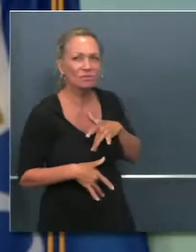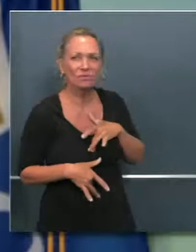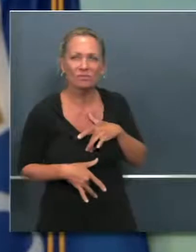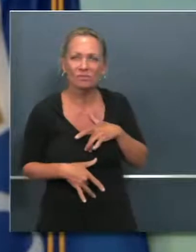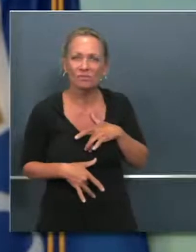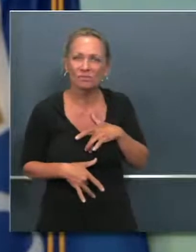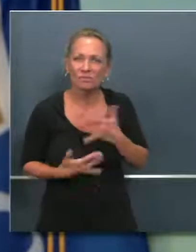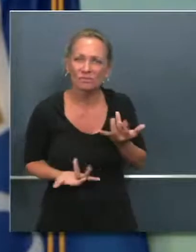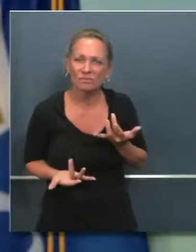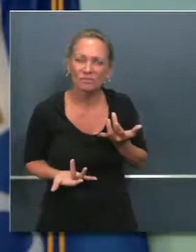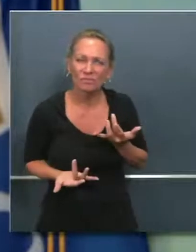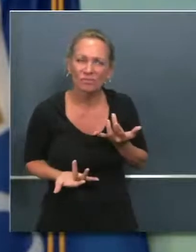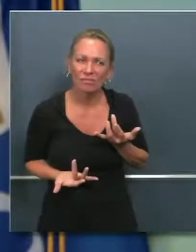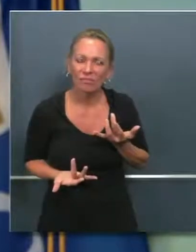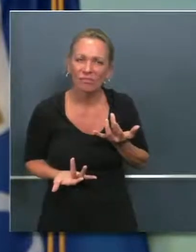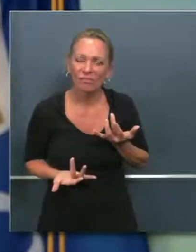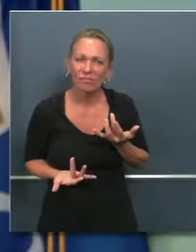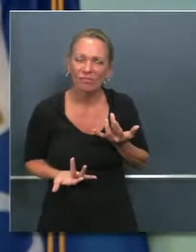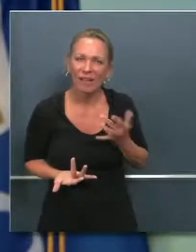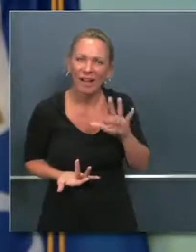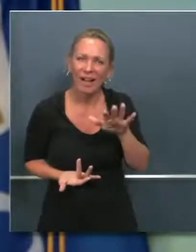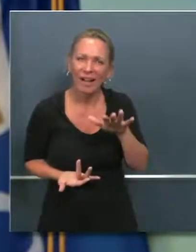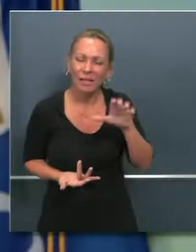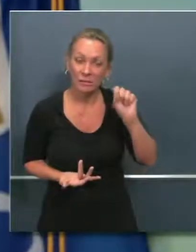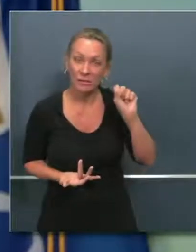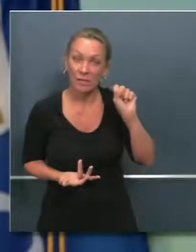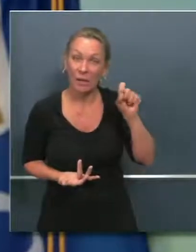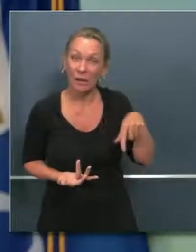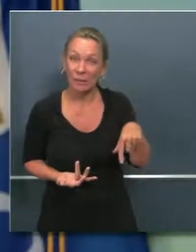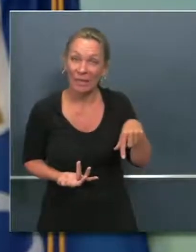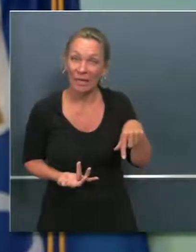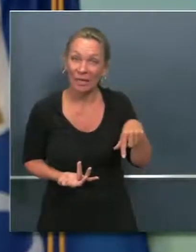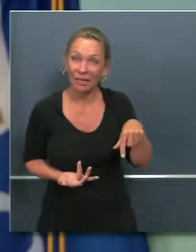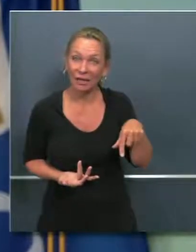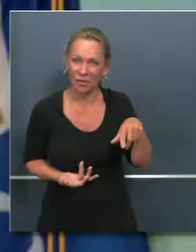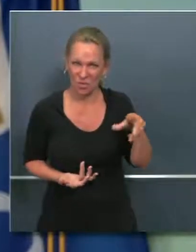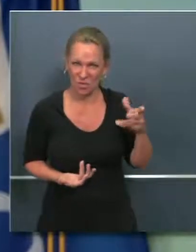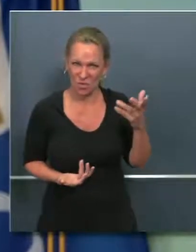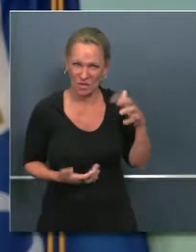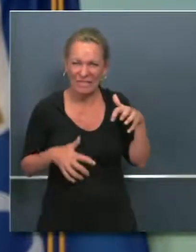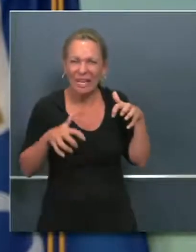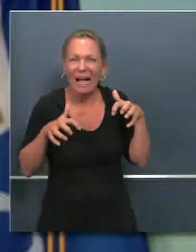formalized strategies and plans including the prospect of using Seton Hospital we're another